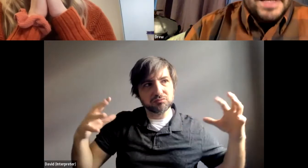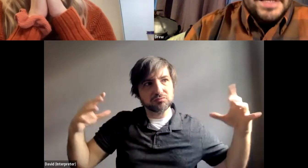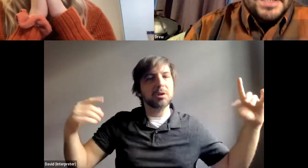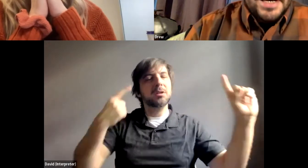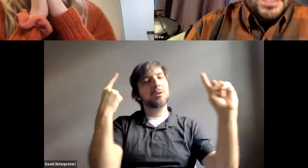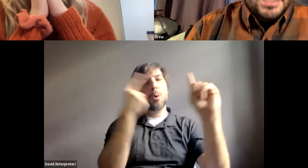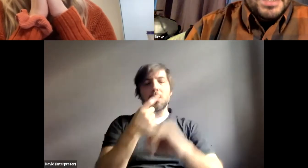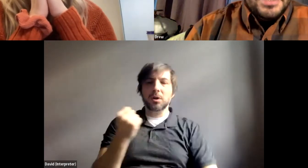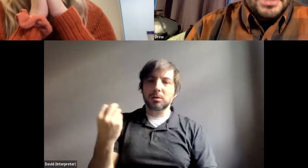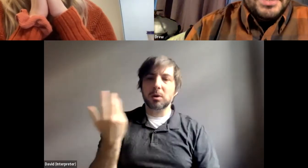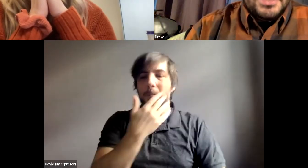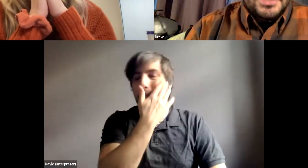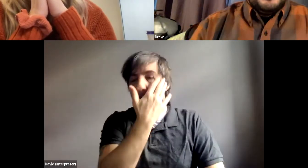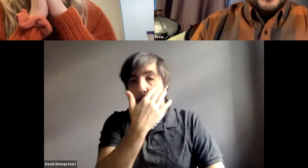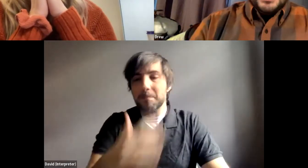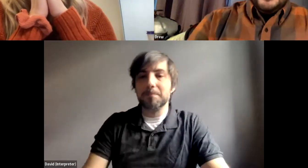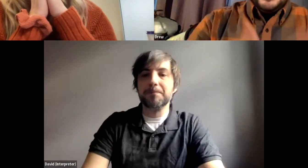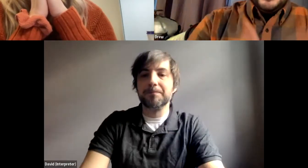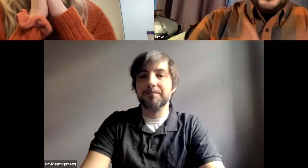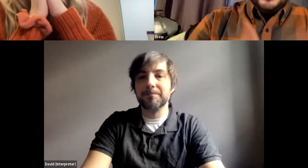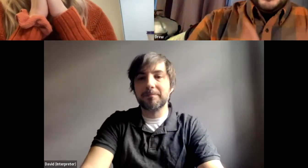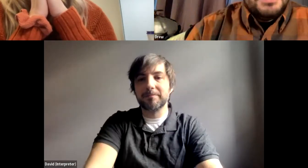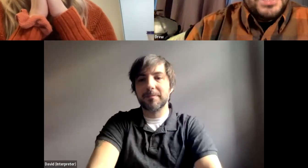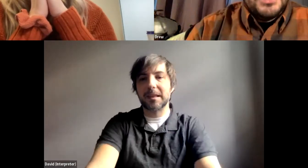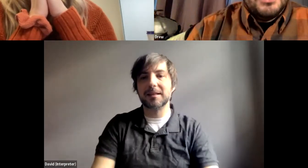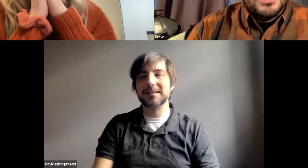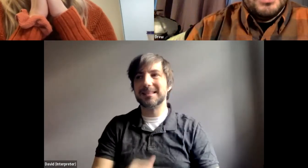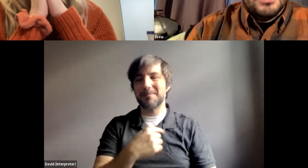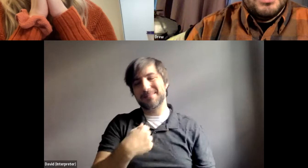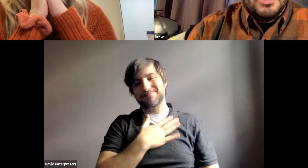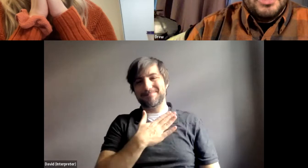's -- not as impressive as some of these thing s, but we are hoping